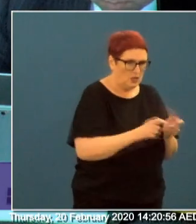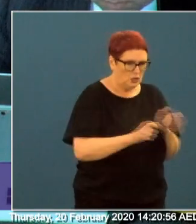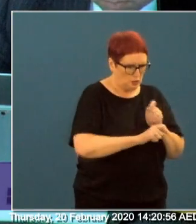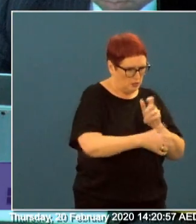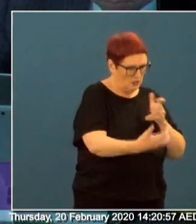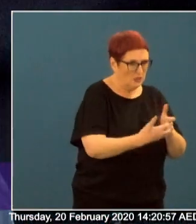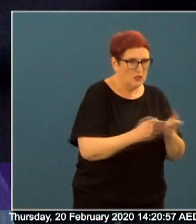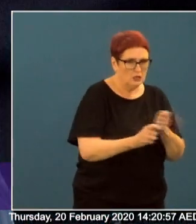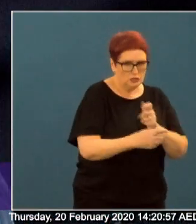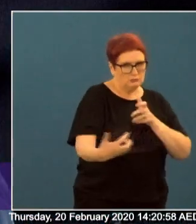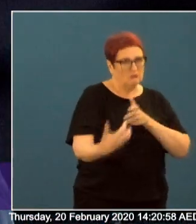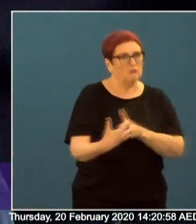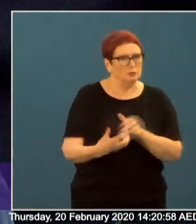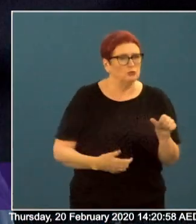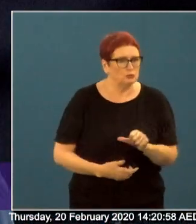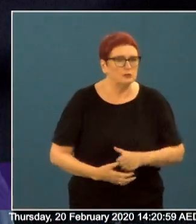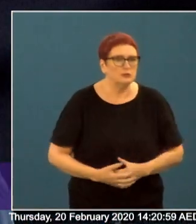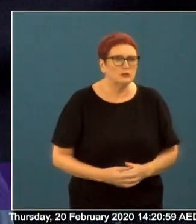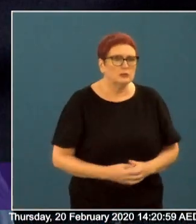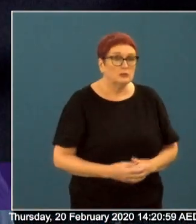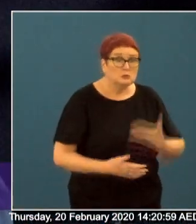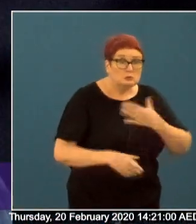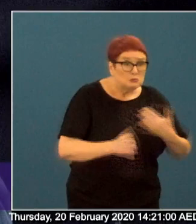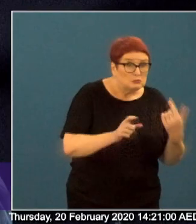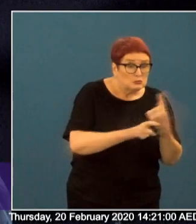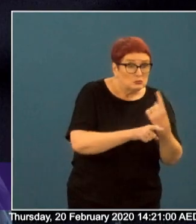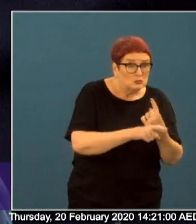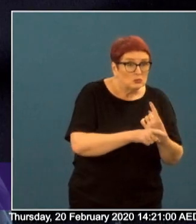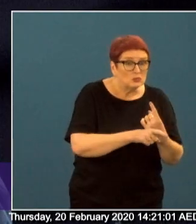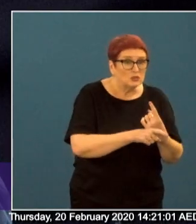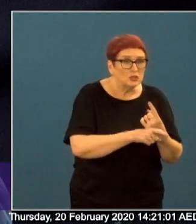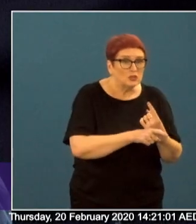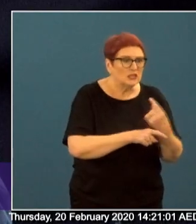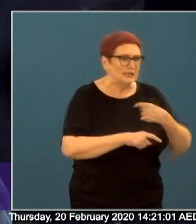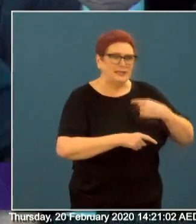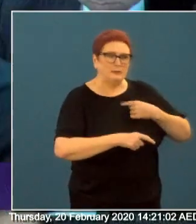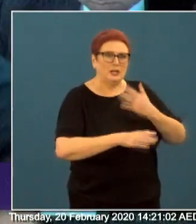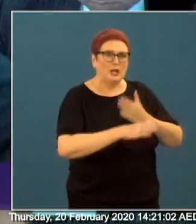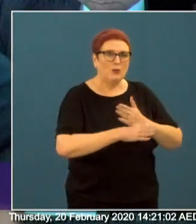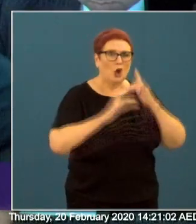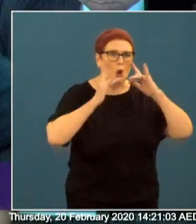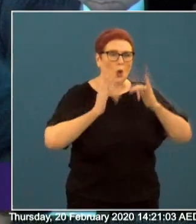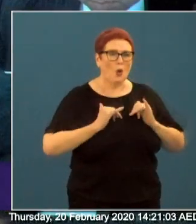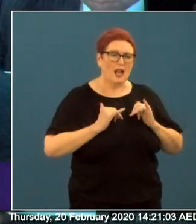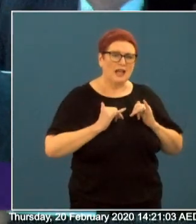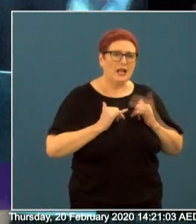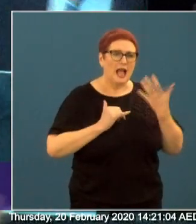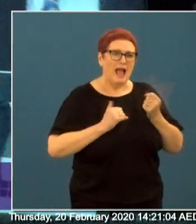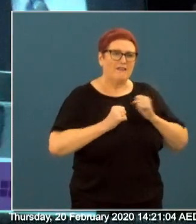Would you like me to expand? Do you want to say something about — for some of us as lawyers, reasonable adjustments has a technical meaning,